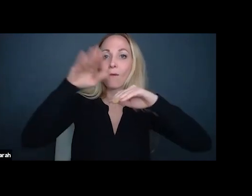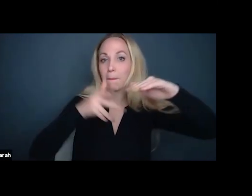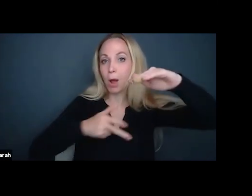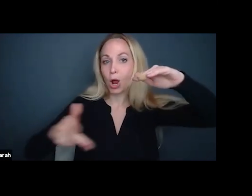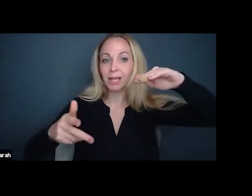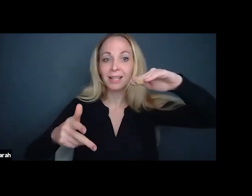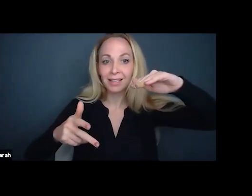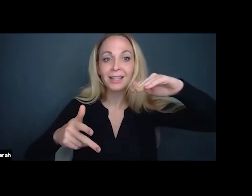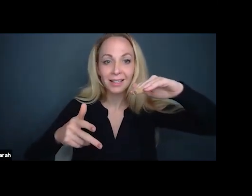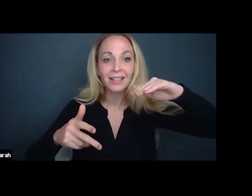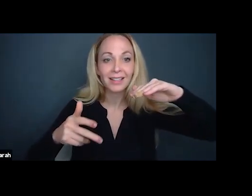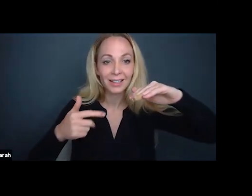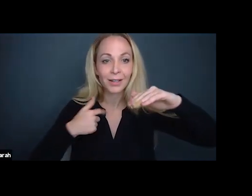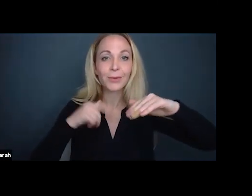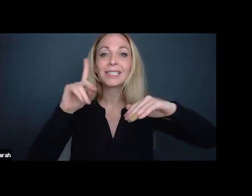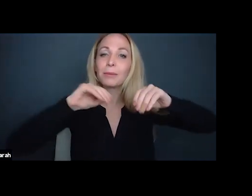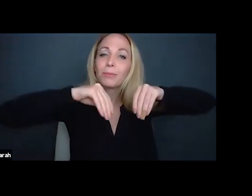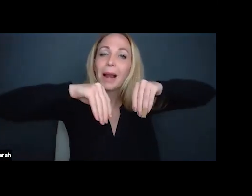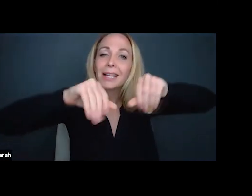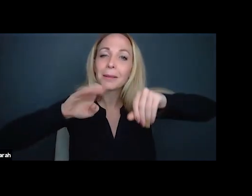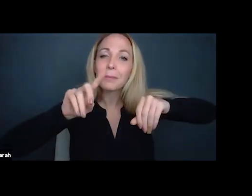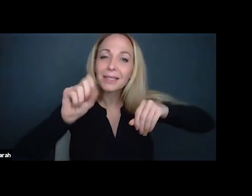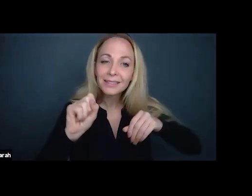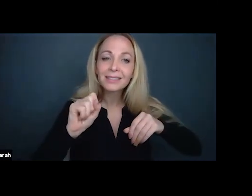parking structure, and has existing planting beds and vacant fountain spaces, as well as